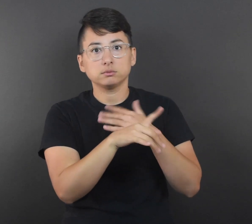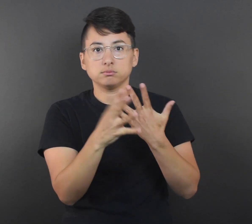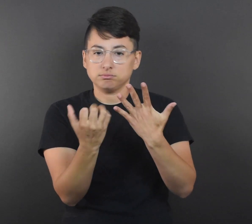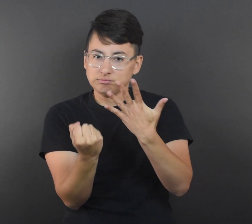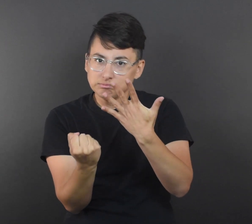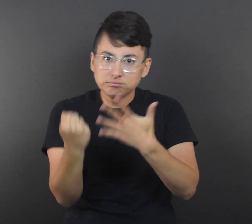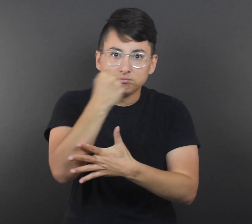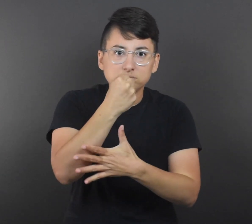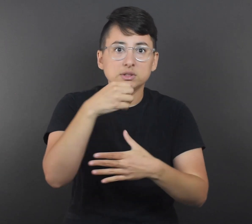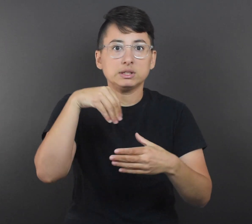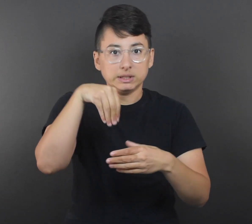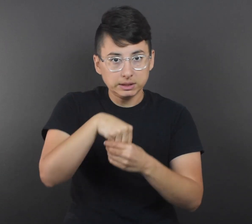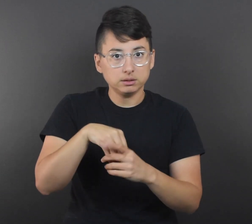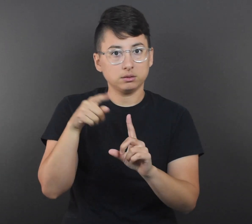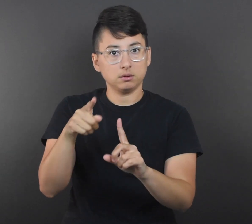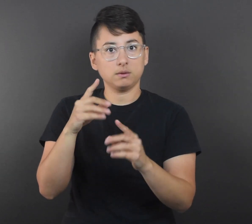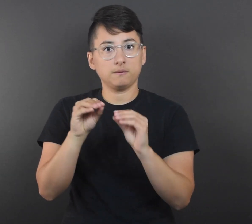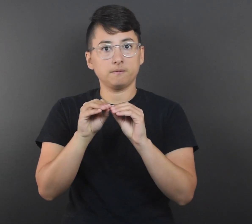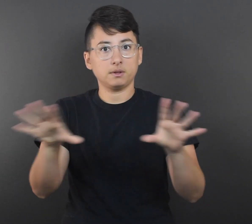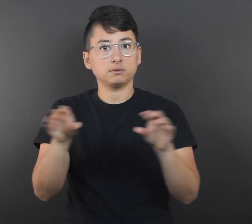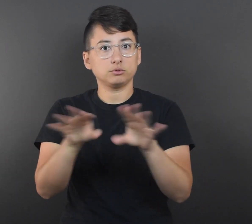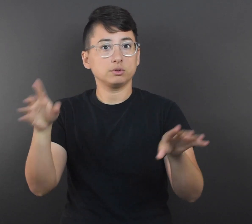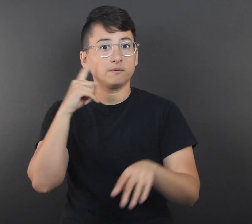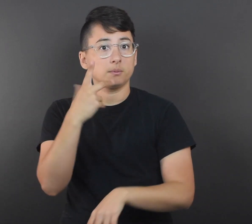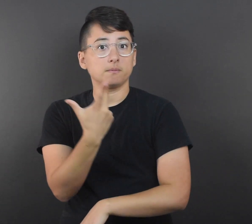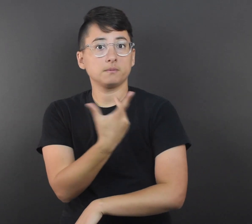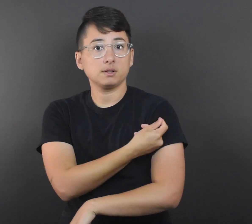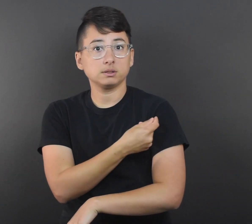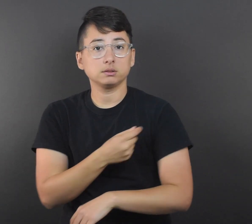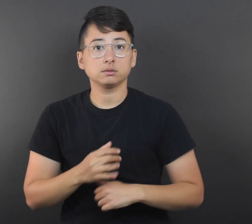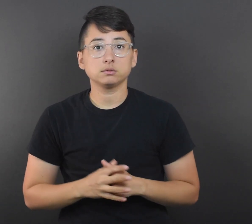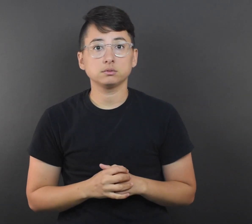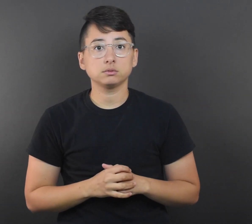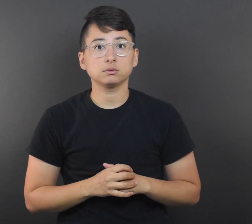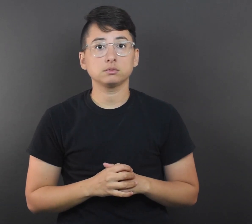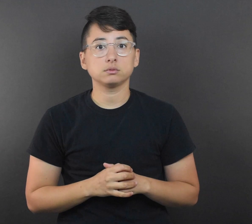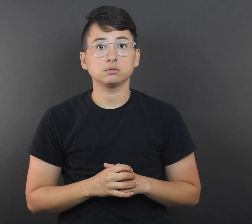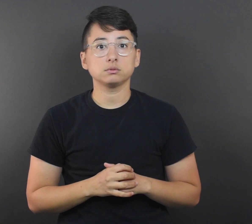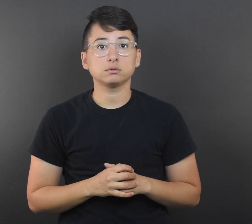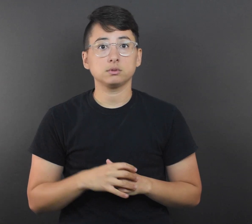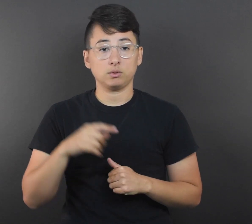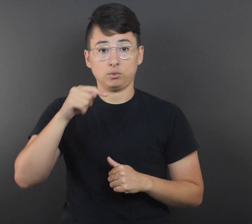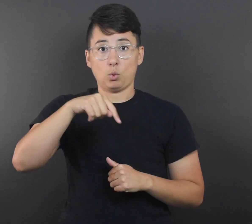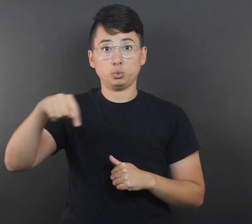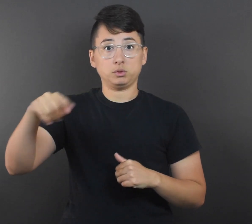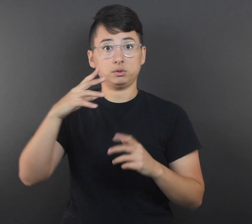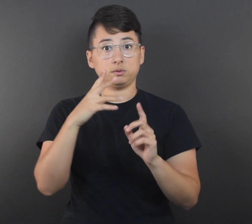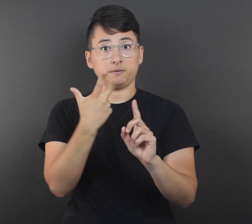process and that vaccination sites are brought to these communities. “Even if a vaccination